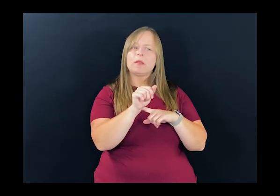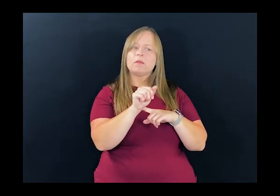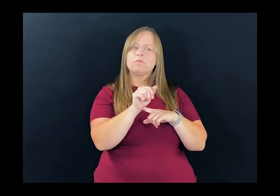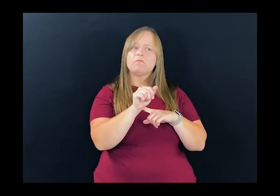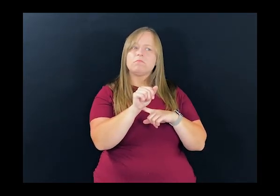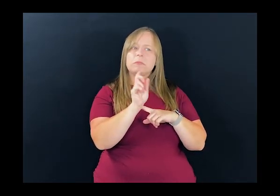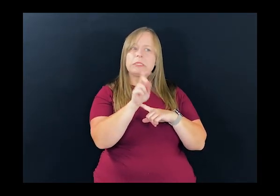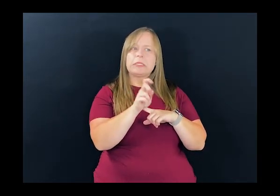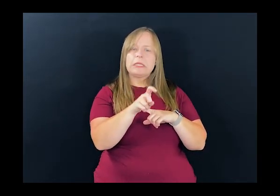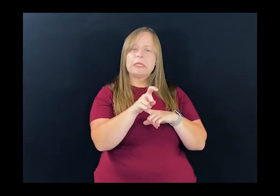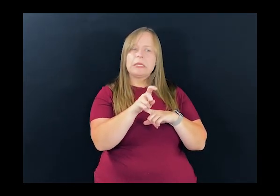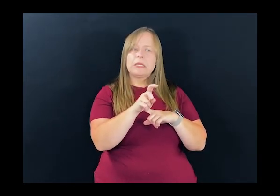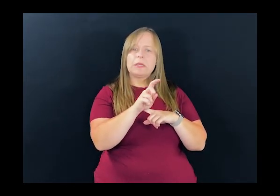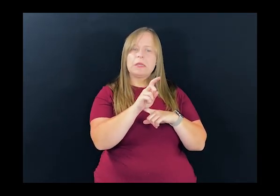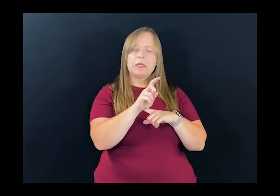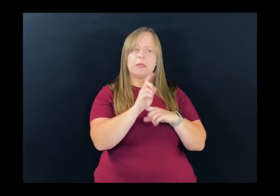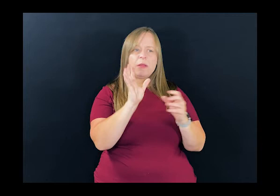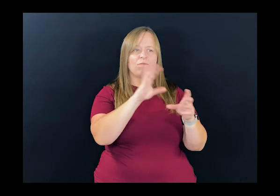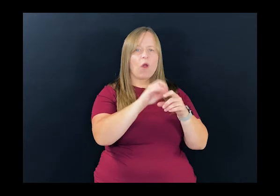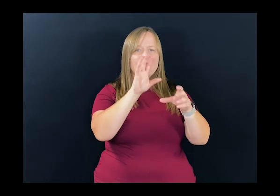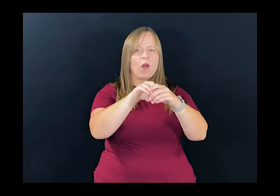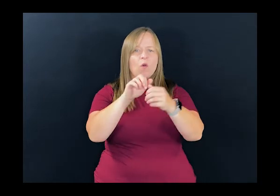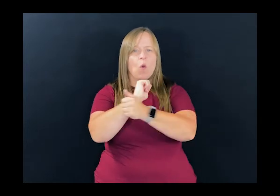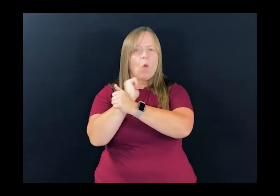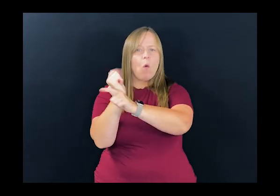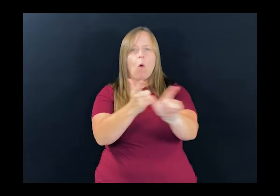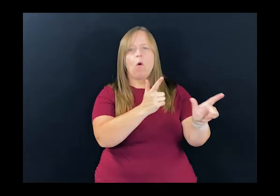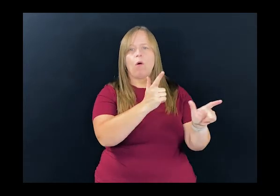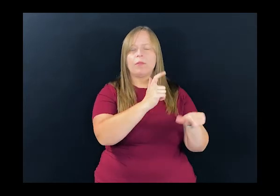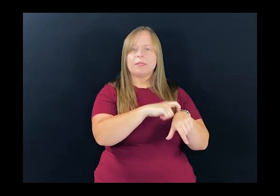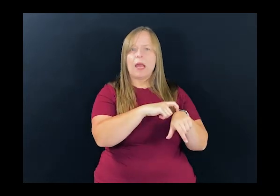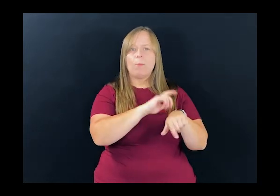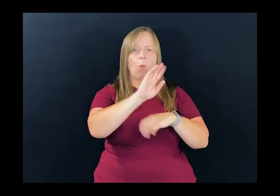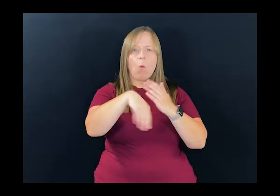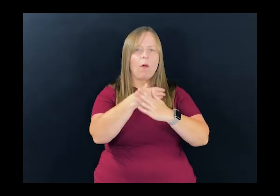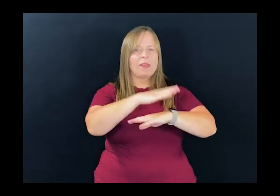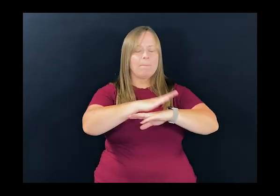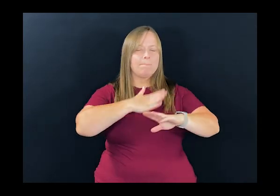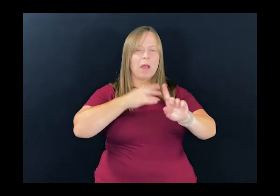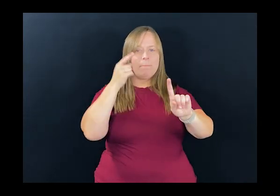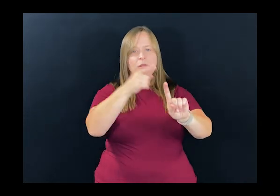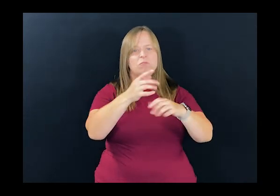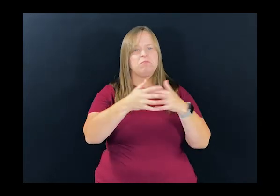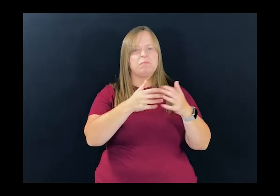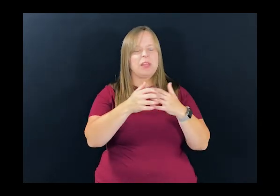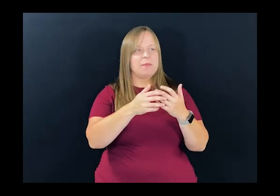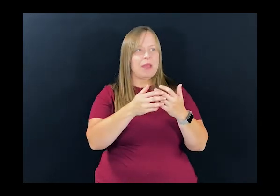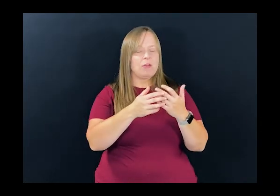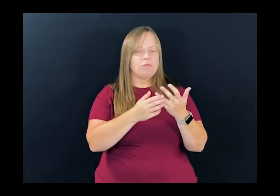need to be at all the tables. So that's always been my mission. No matter what cable we're talking